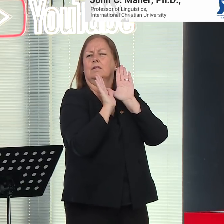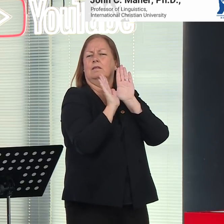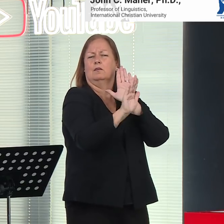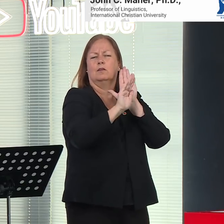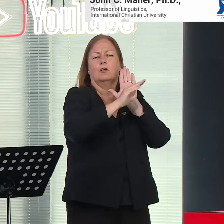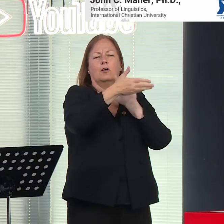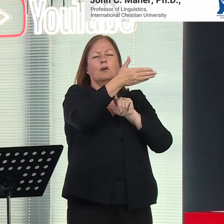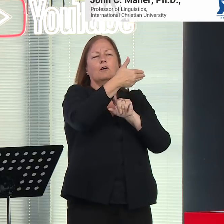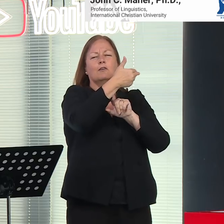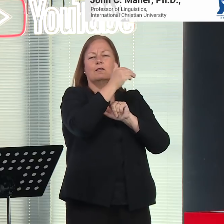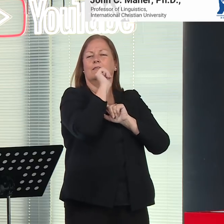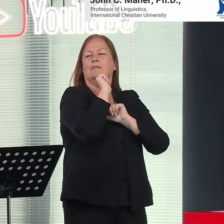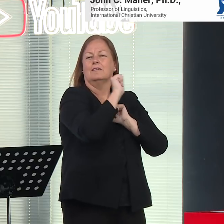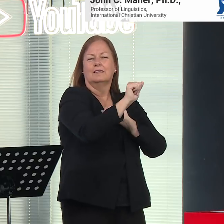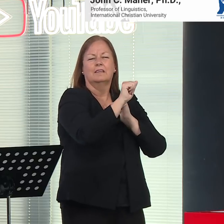easy to insert good questions.